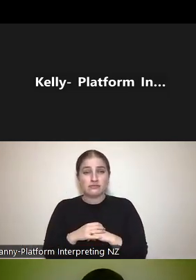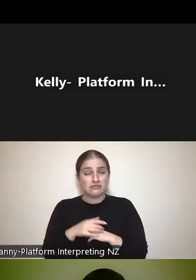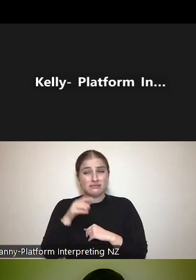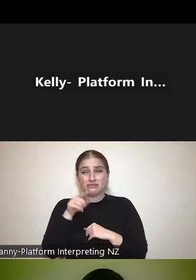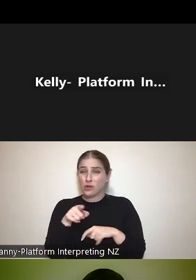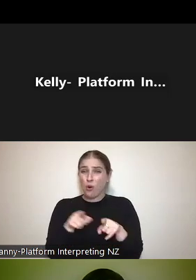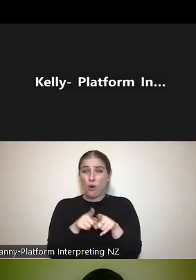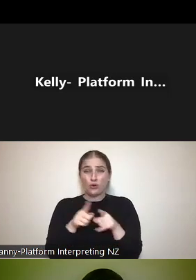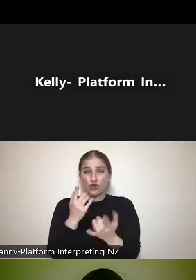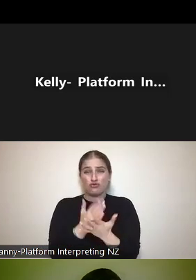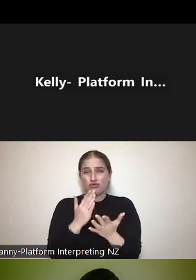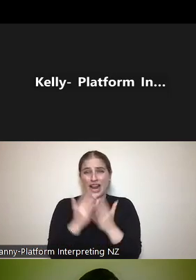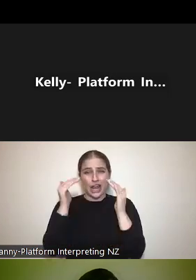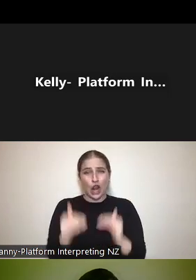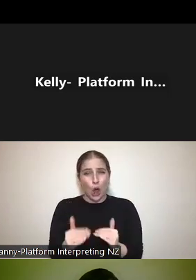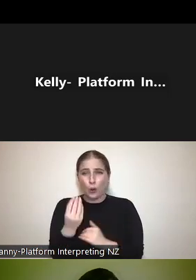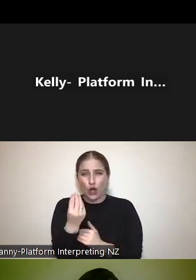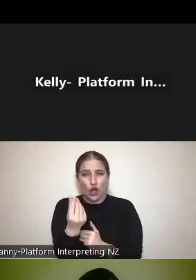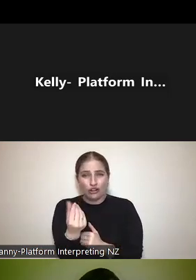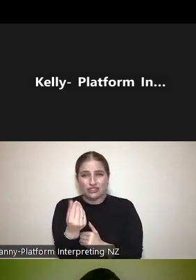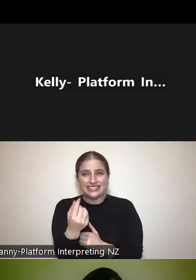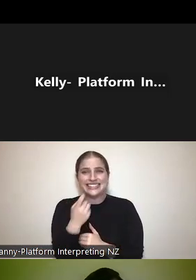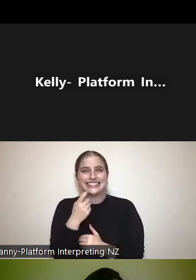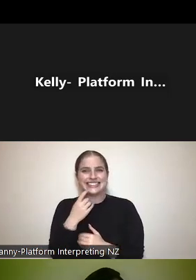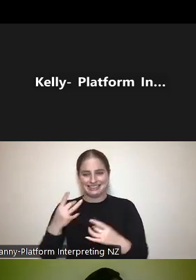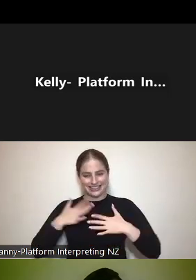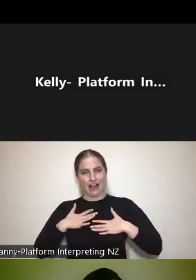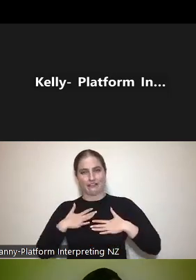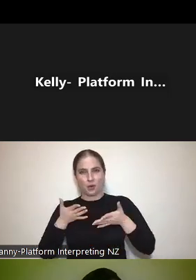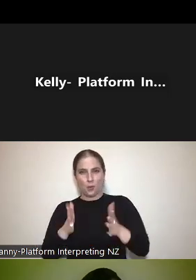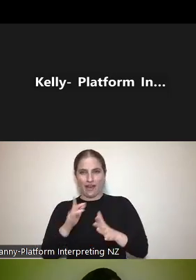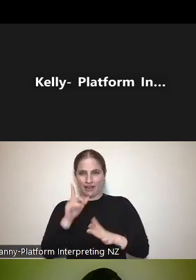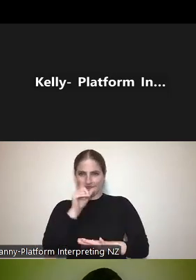kind of DIY way to start. So, pre-visit information.